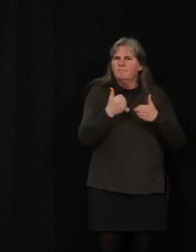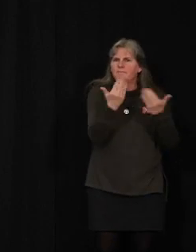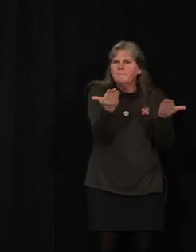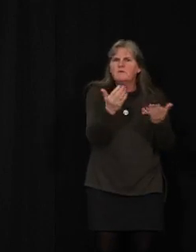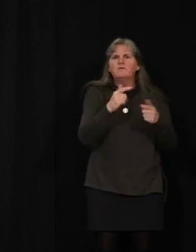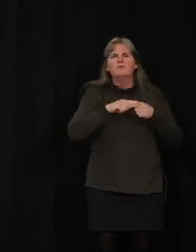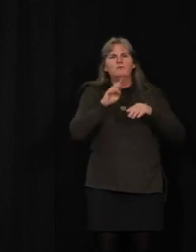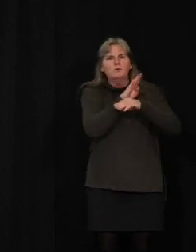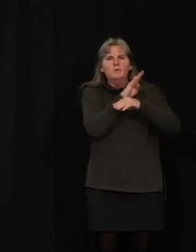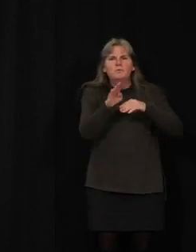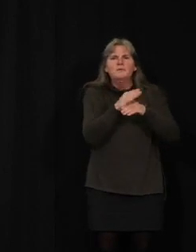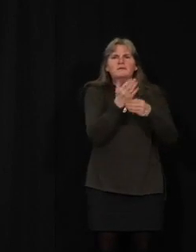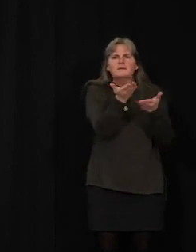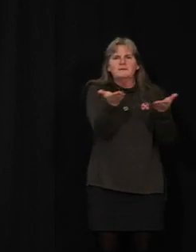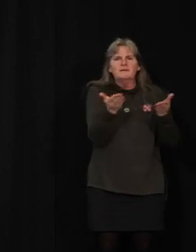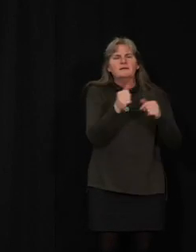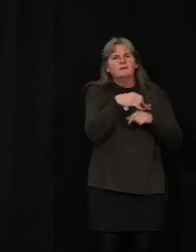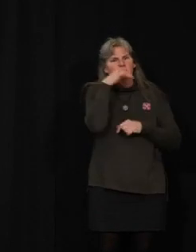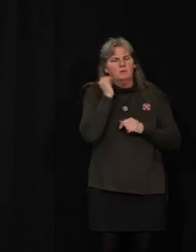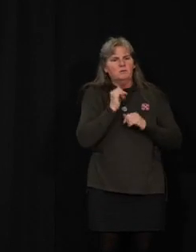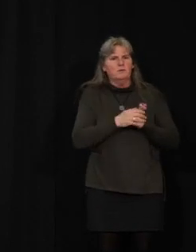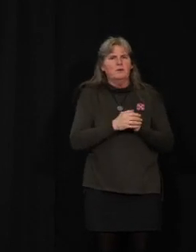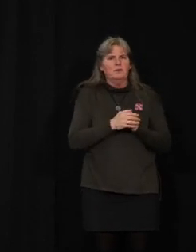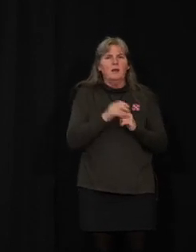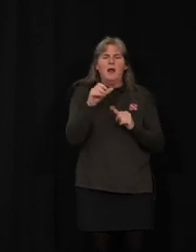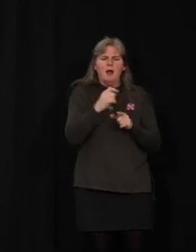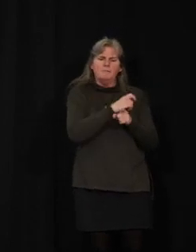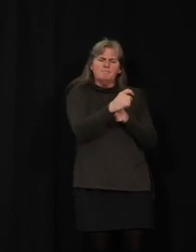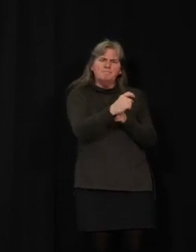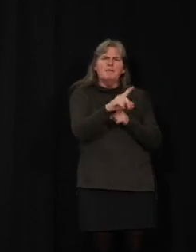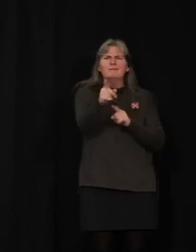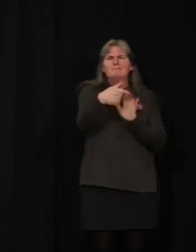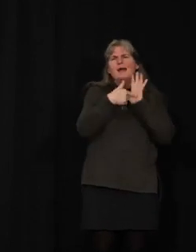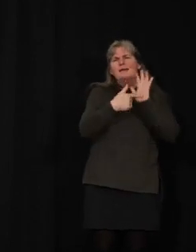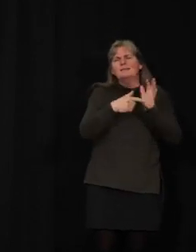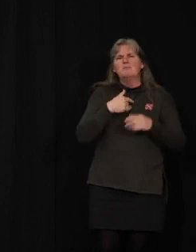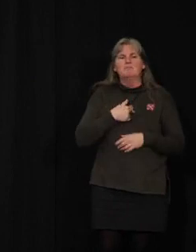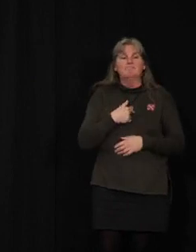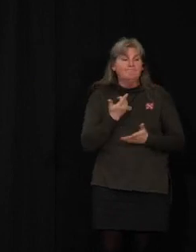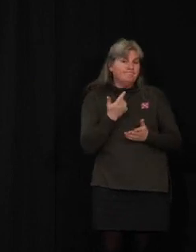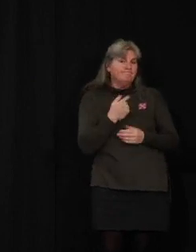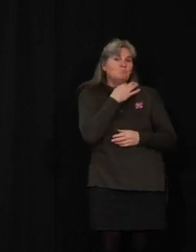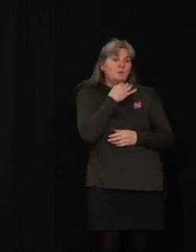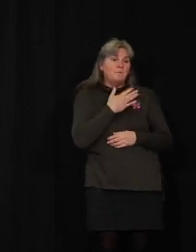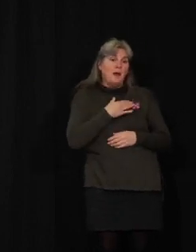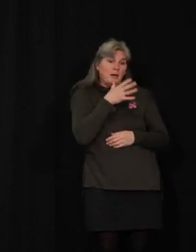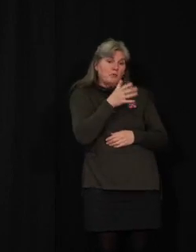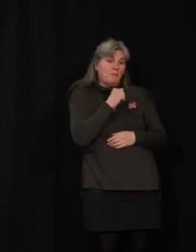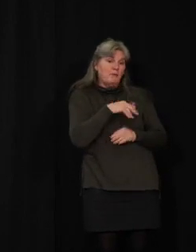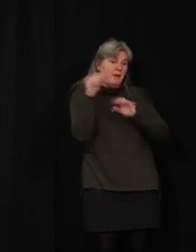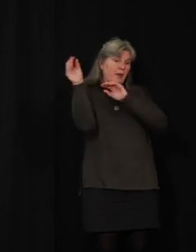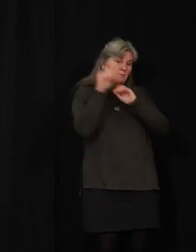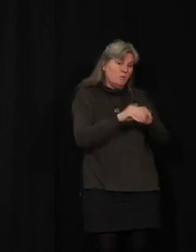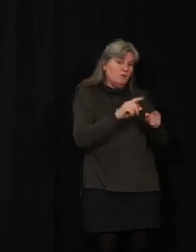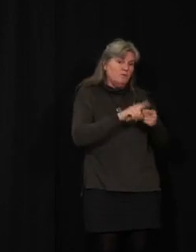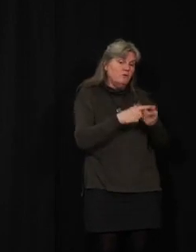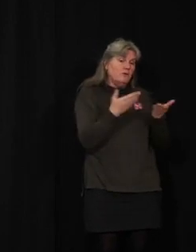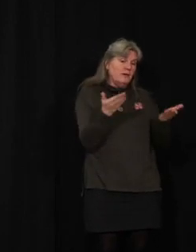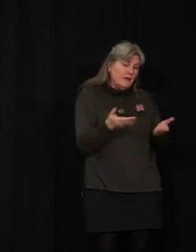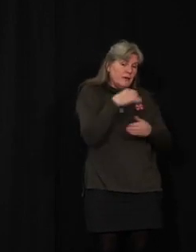The new line is for questions such as, can my grandmother movd to Yukon to help take care of my children? Or can my business partner drive